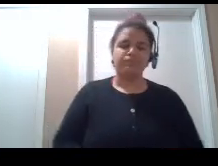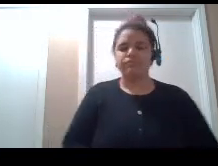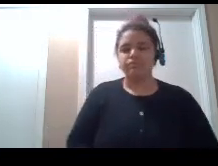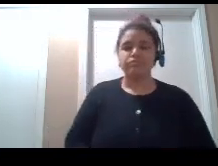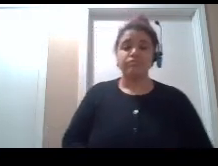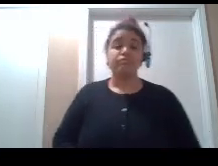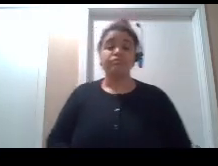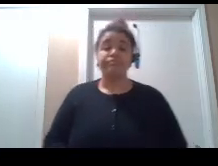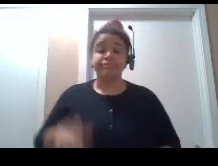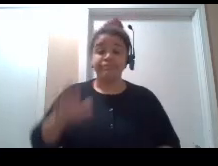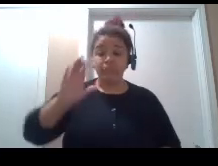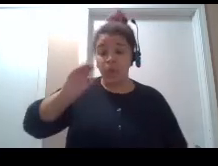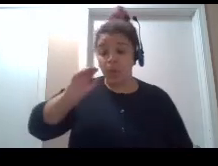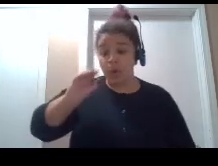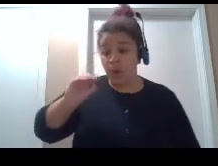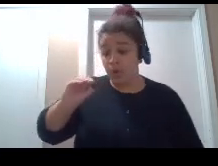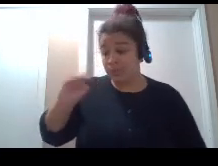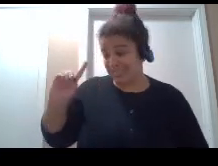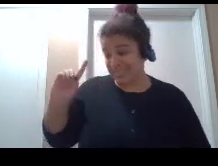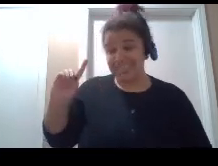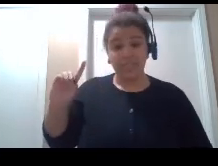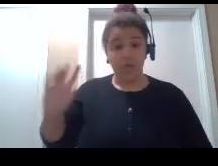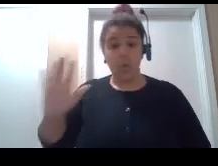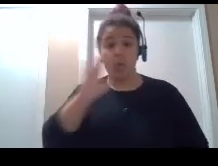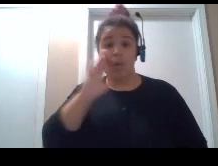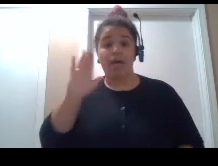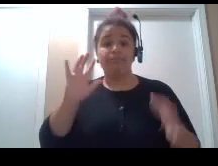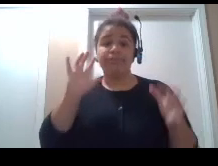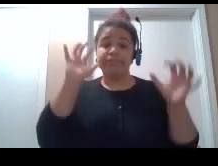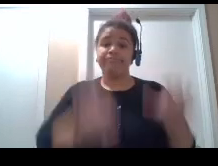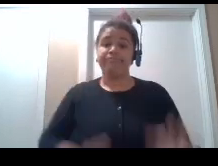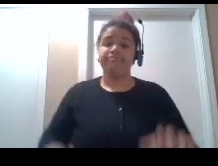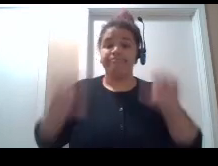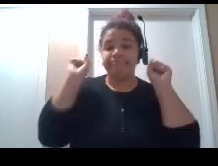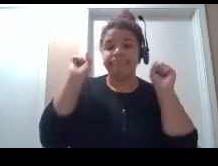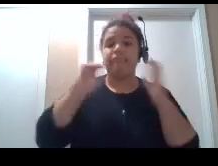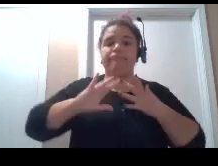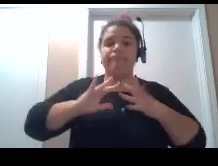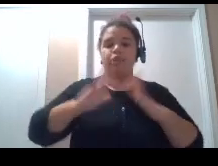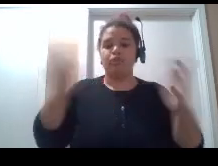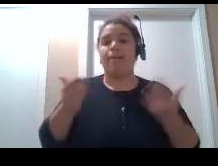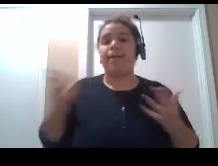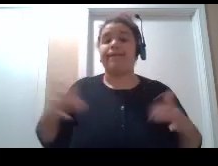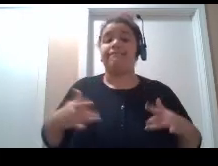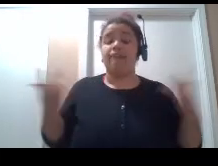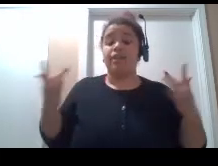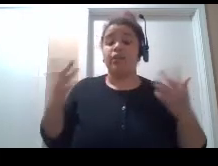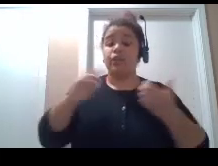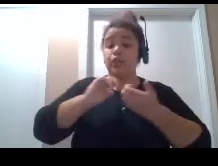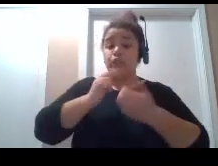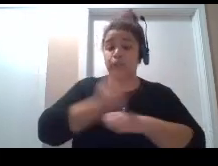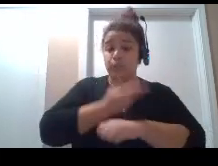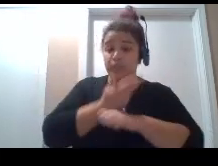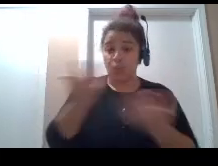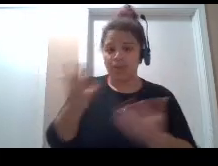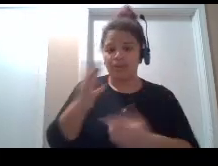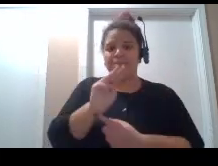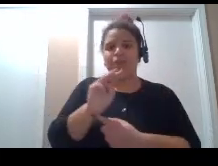Opportunities for Ohioans with Disabilities will be facilitating the Virtual Hiring Events on the Microsoft Teams platform.